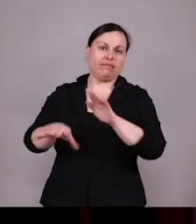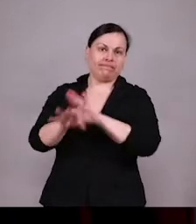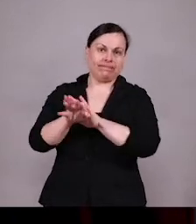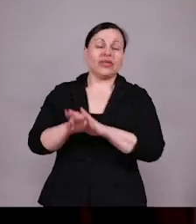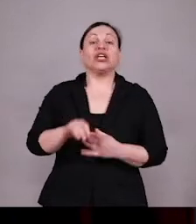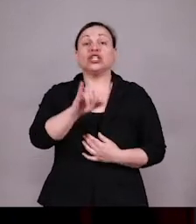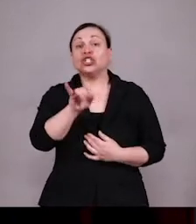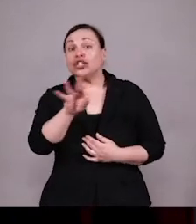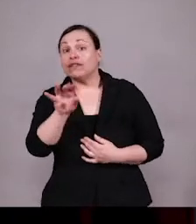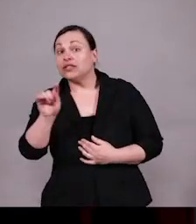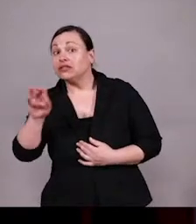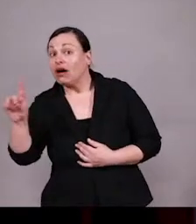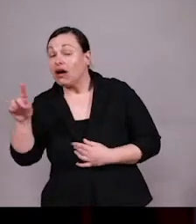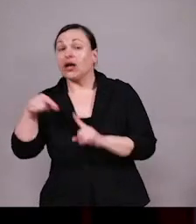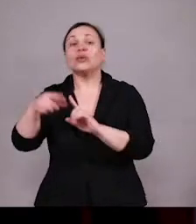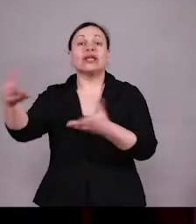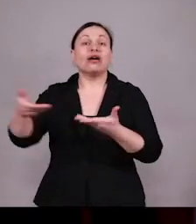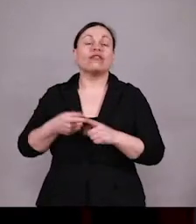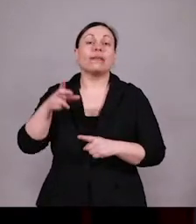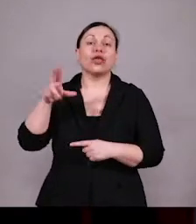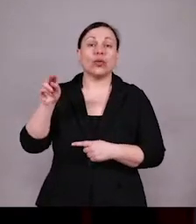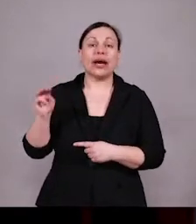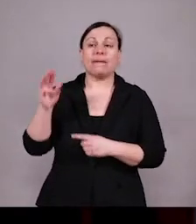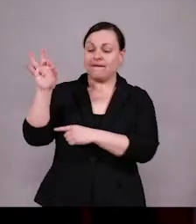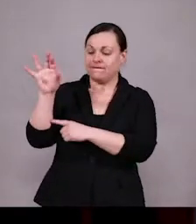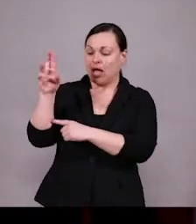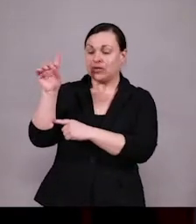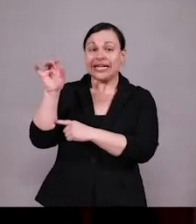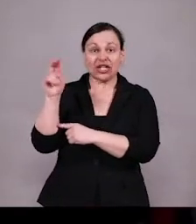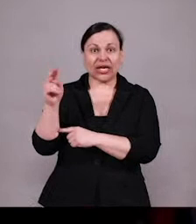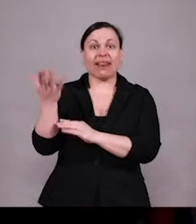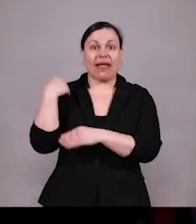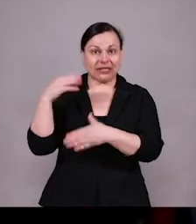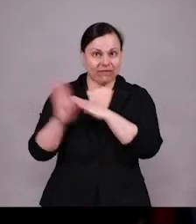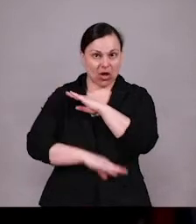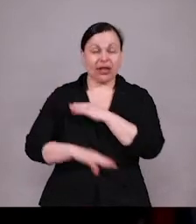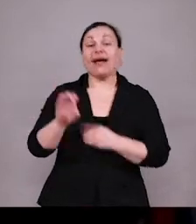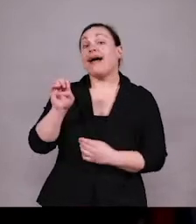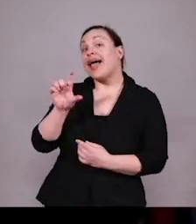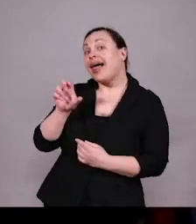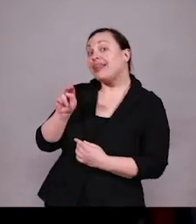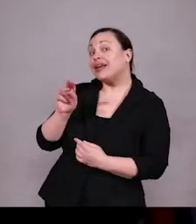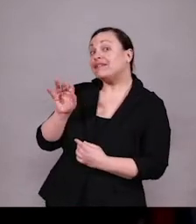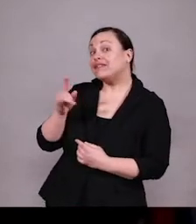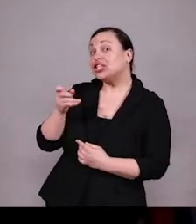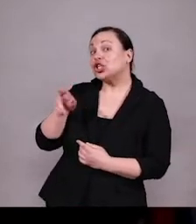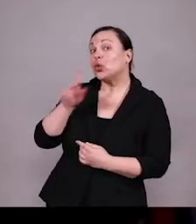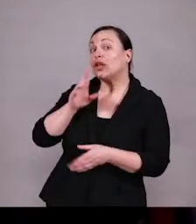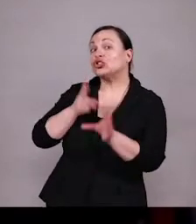with Jeff Todd, who was hired by the UNM Foundation last fall. Dr. Ellen Fisher will join UNM as Vice